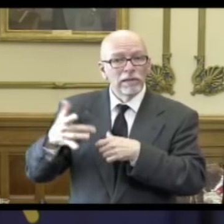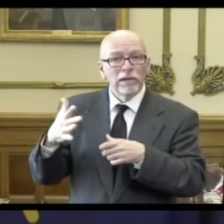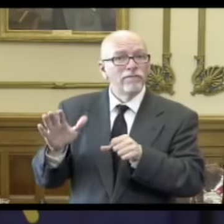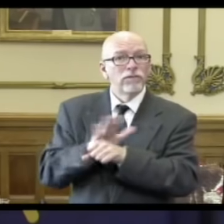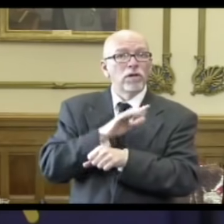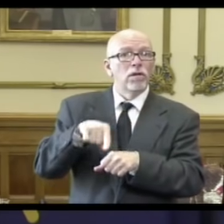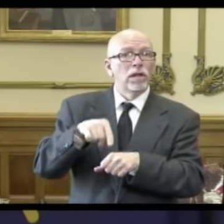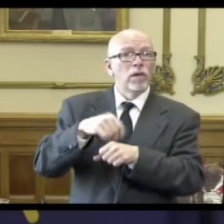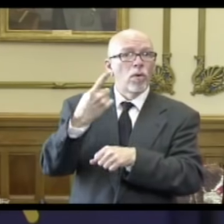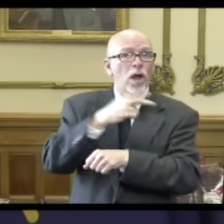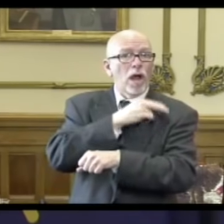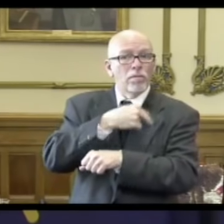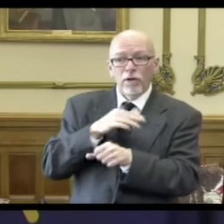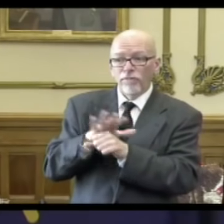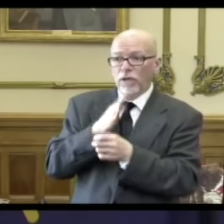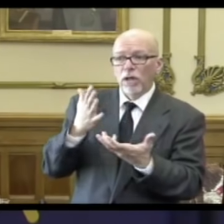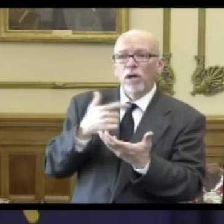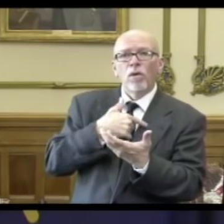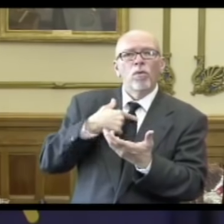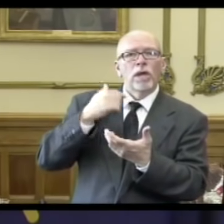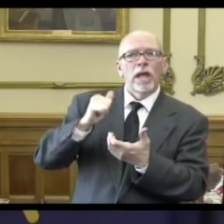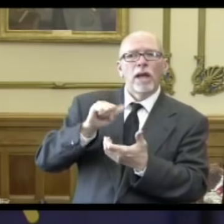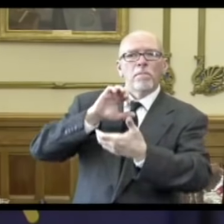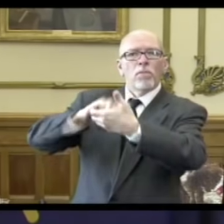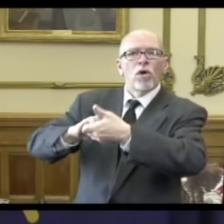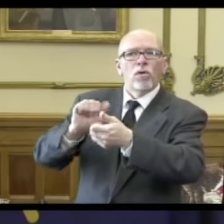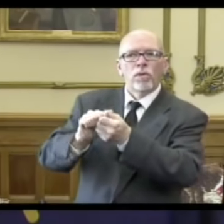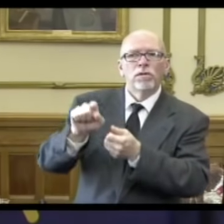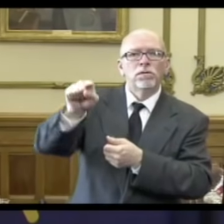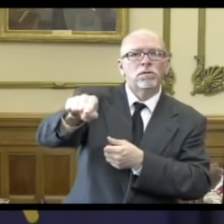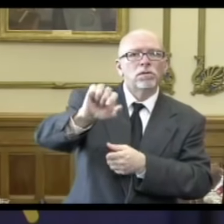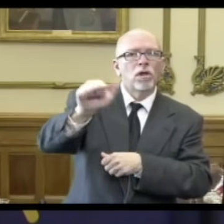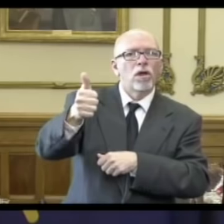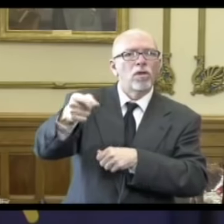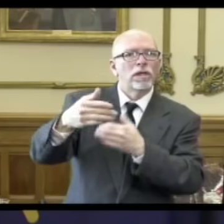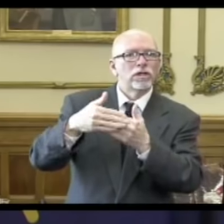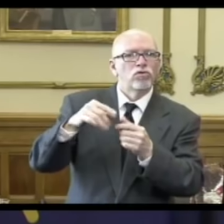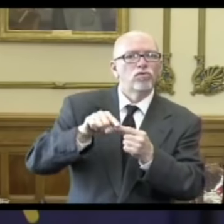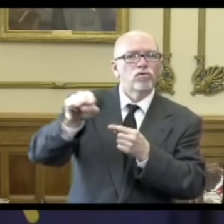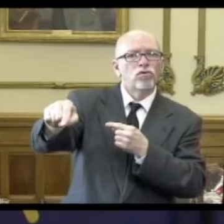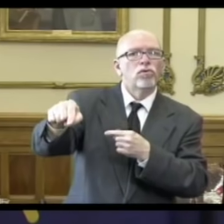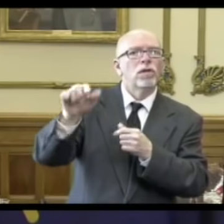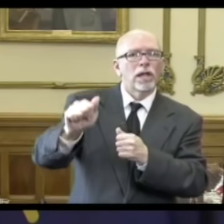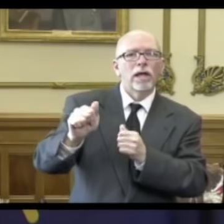IF IF A RESOURCES ARE DEPLETED OR IF ROOM IS NEEDED